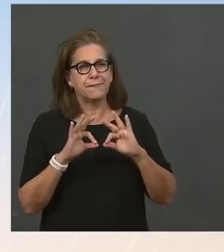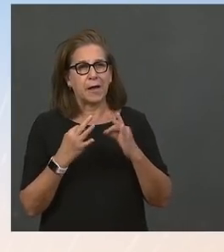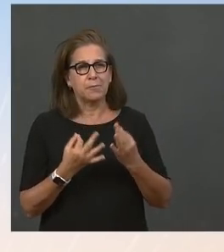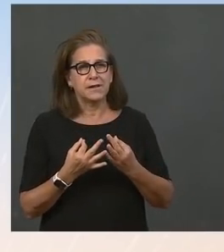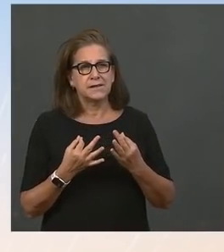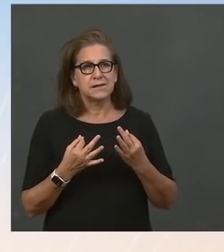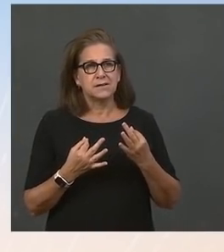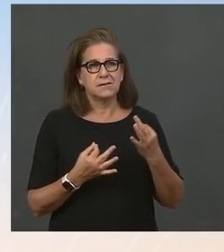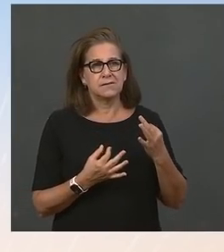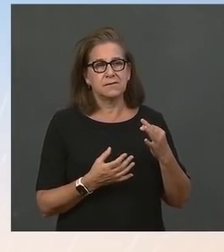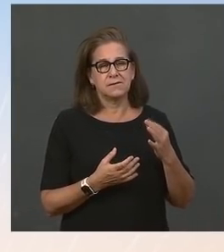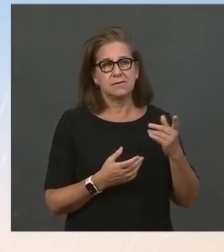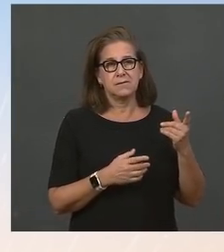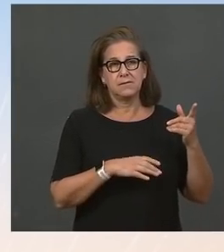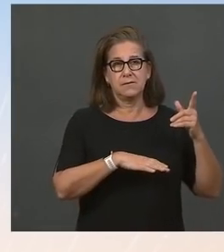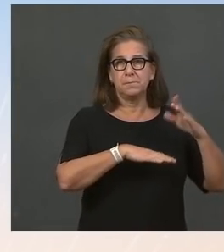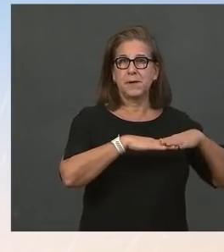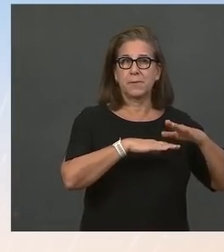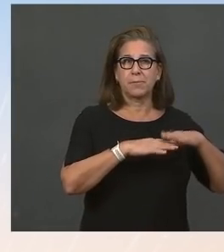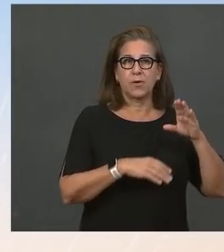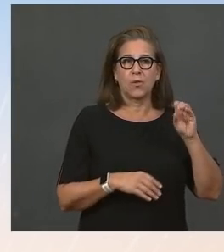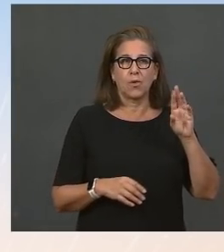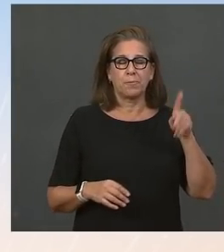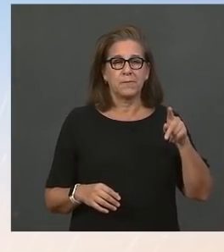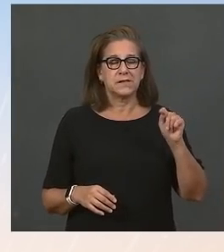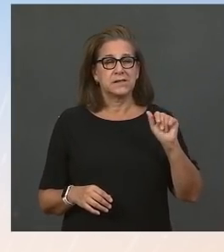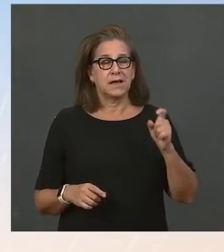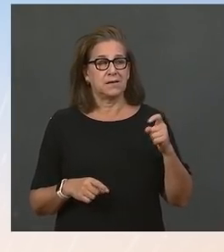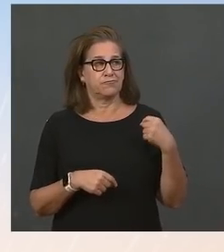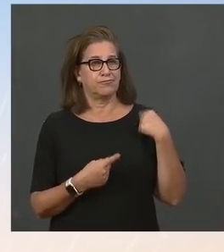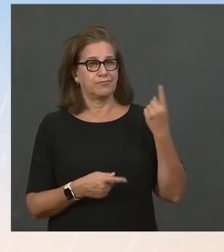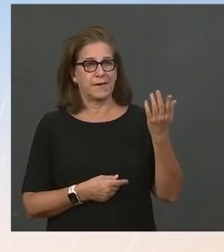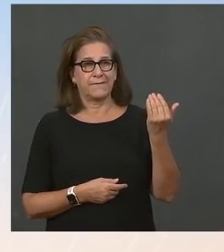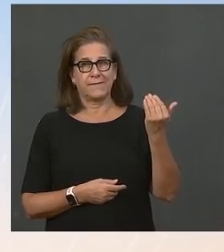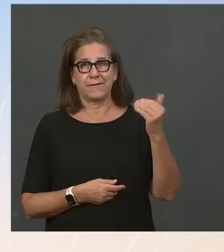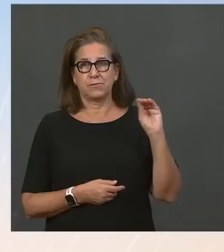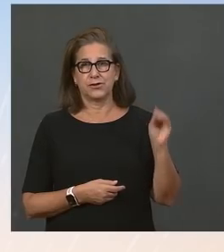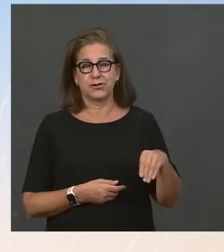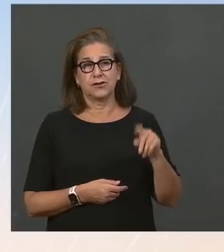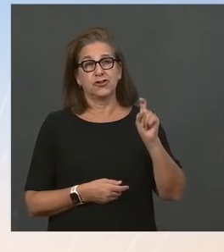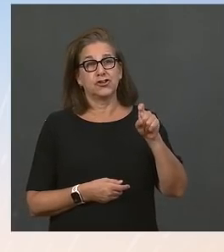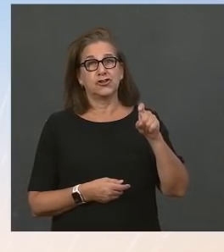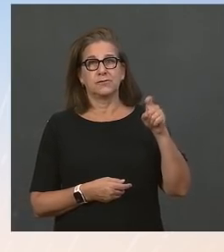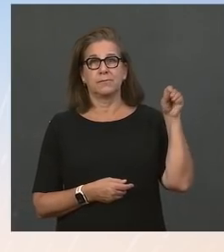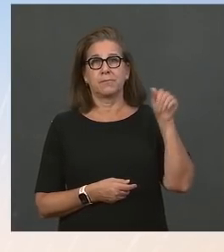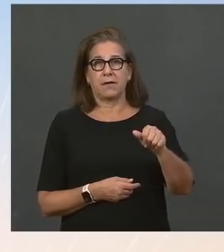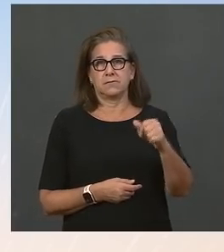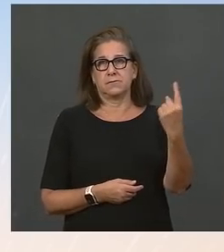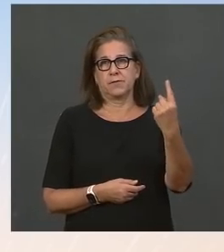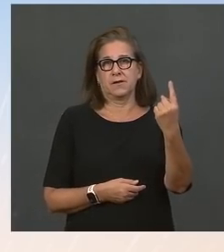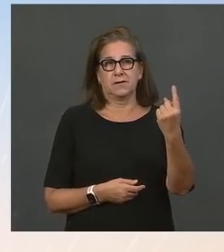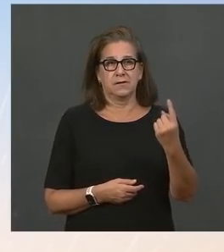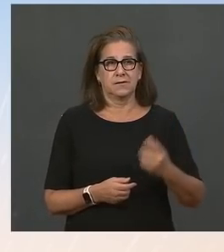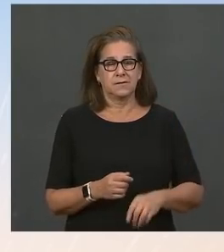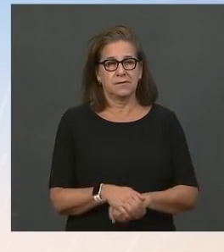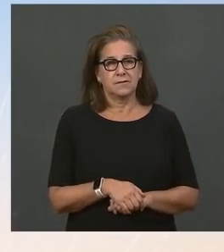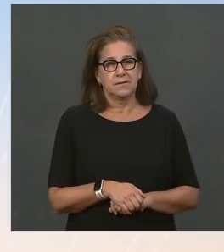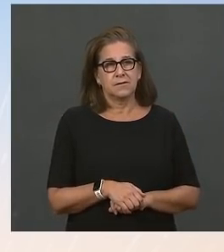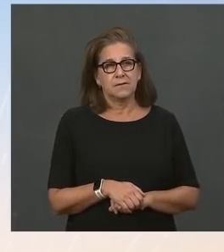to make sure large corporations pay their fair share. We also believe, the President believes, a number of other members of Congress believe that we need to stop rewarding companies